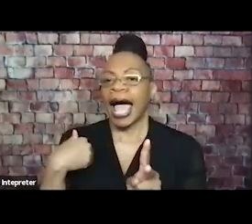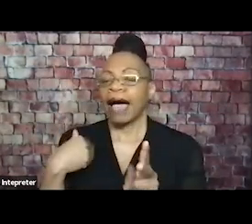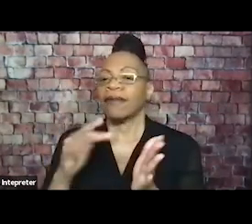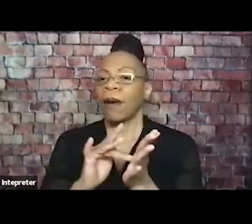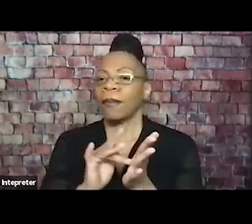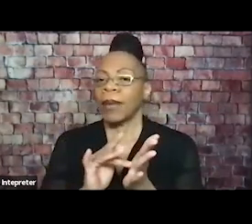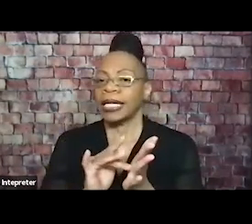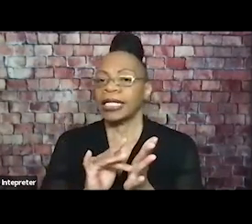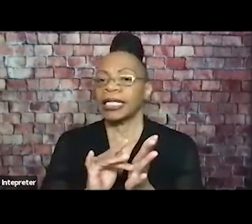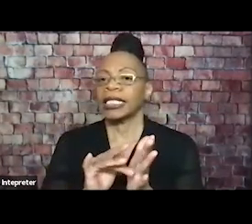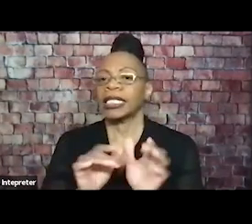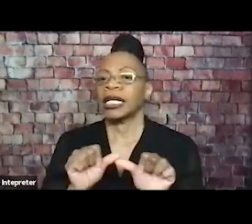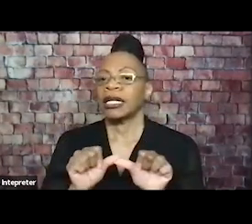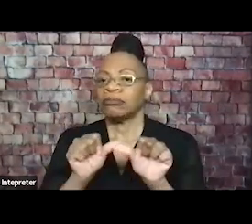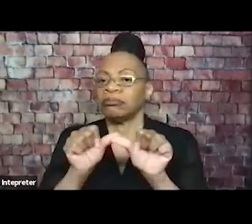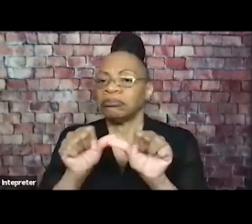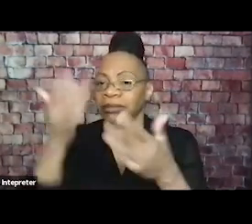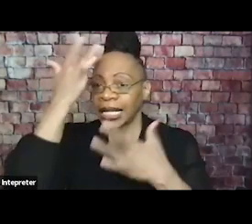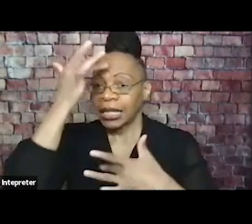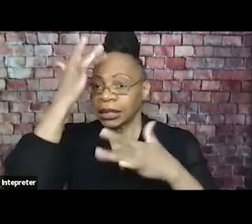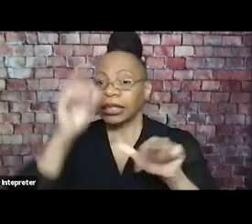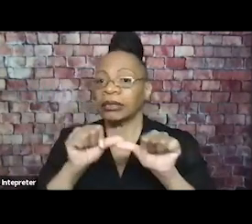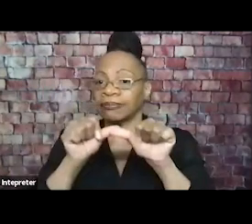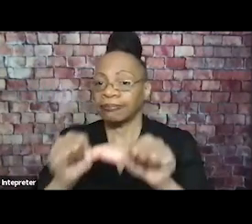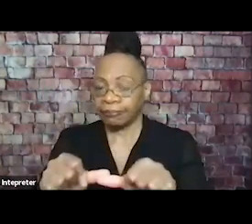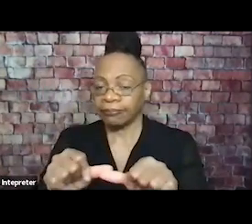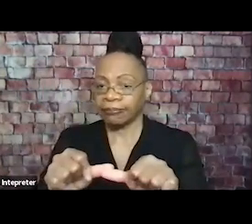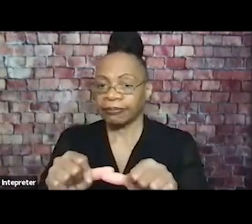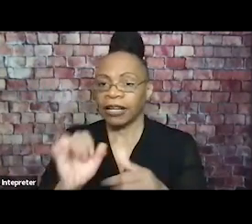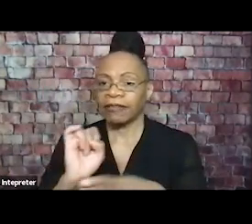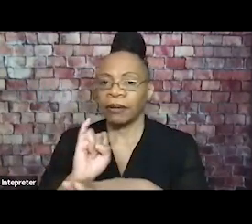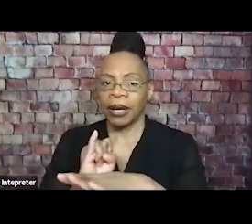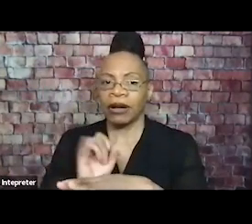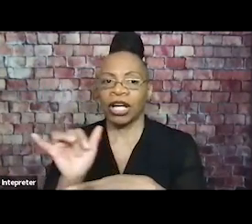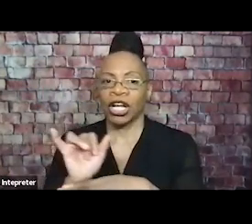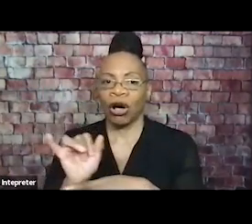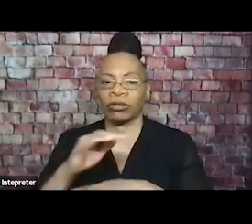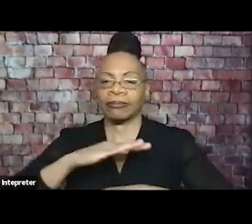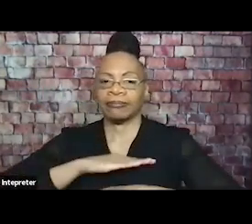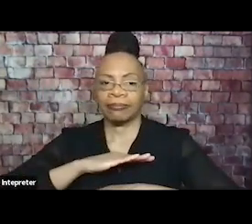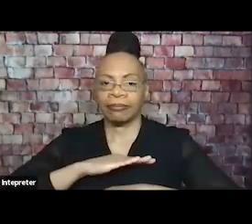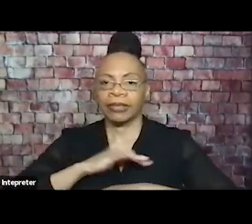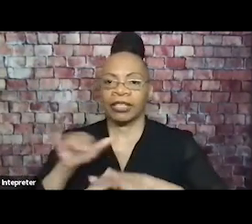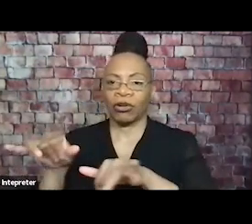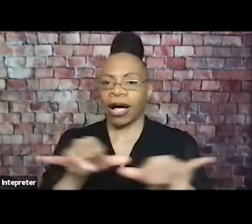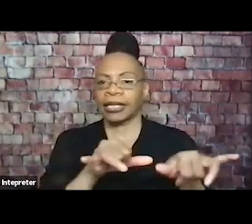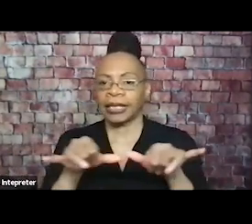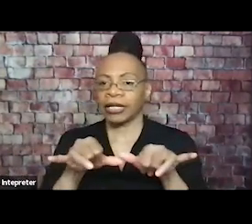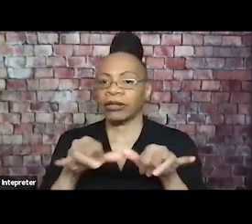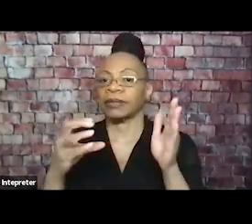and there needs to be medical documentation of their symptoms. That's paragraph A of all of the mental health listings.